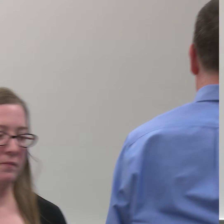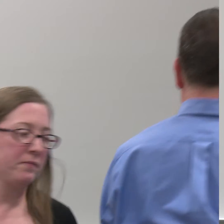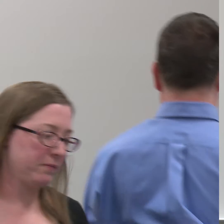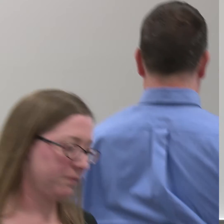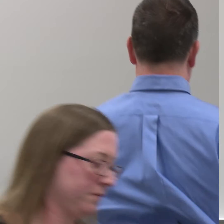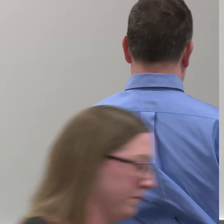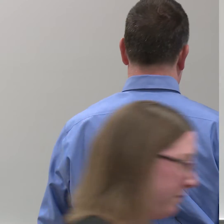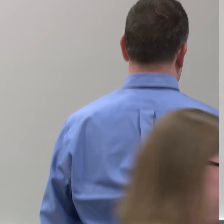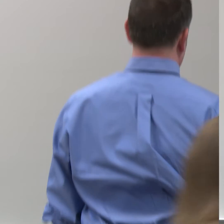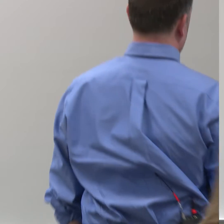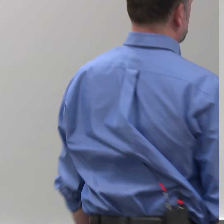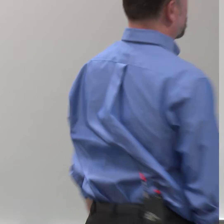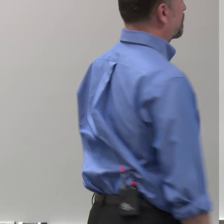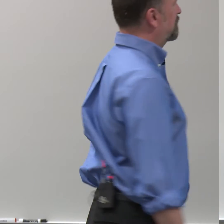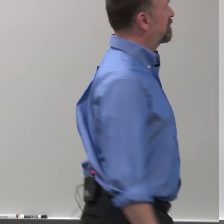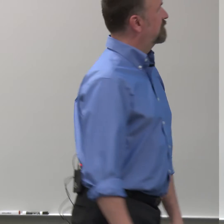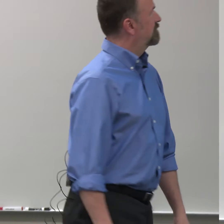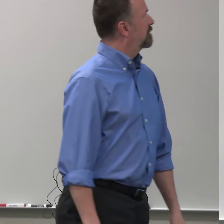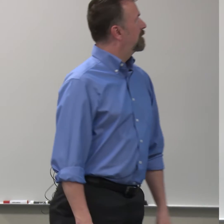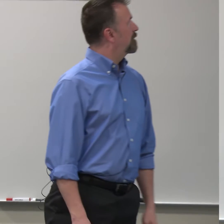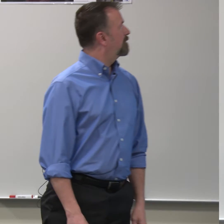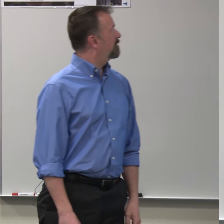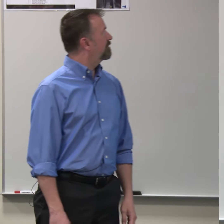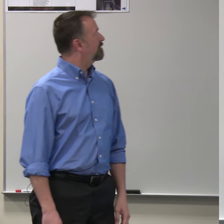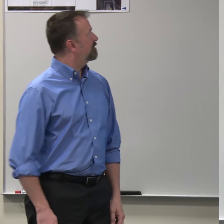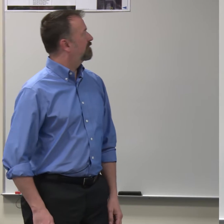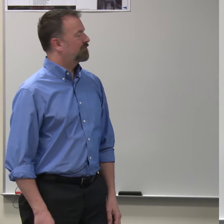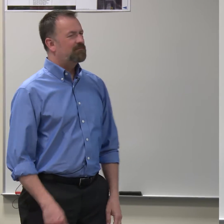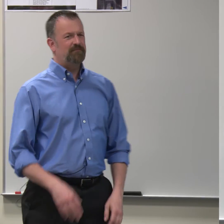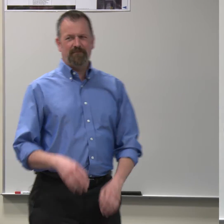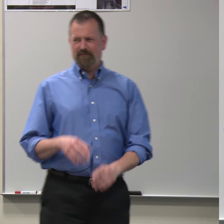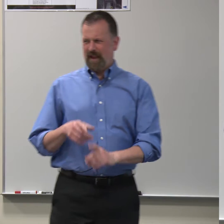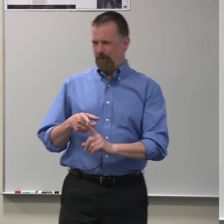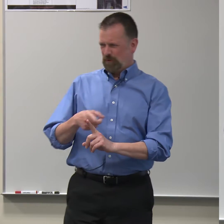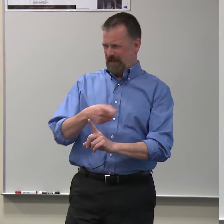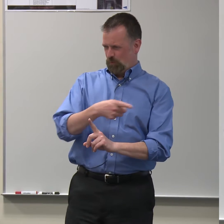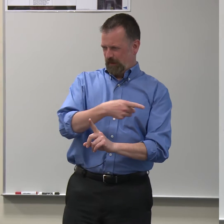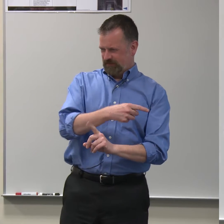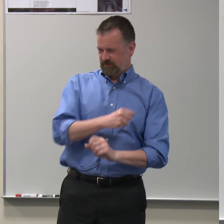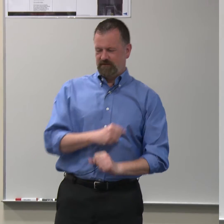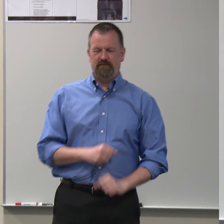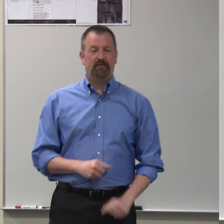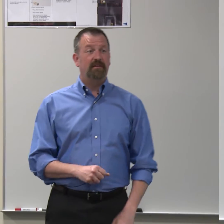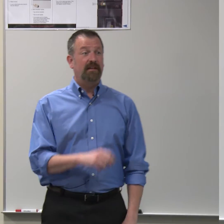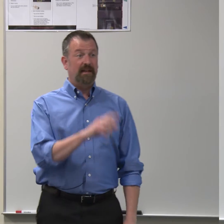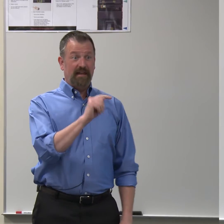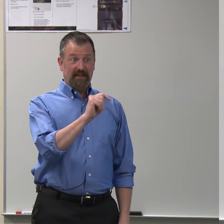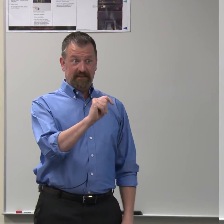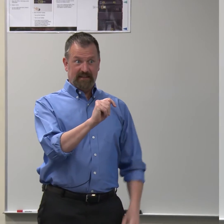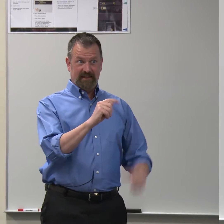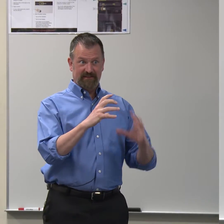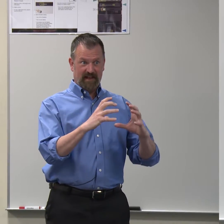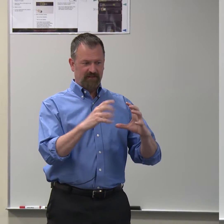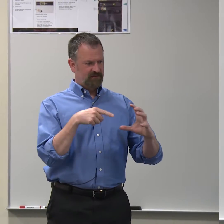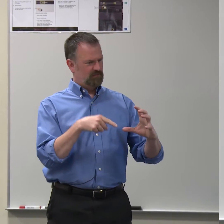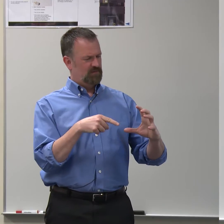So I want to just digress for a moment. So I became very interested in T cells because it was recognized, even then,